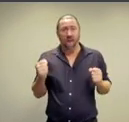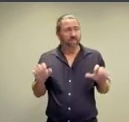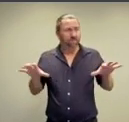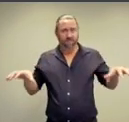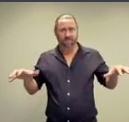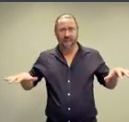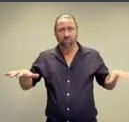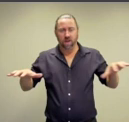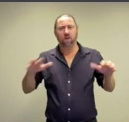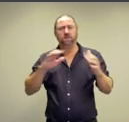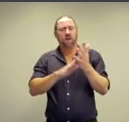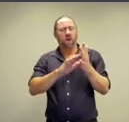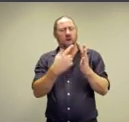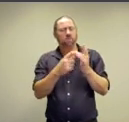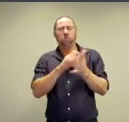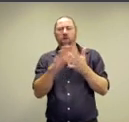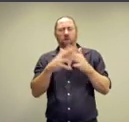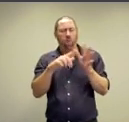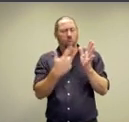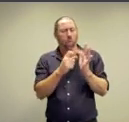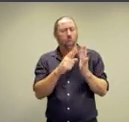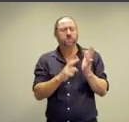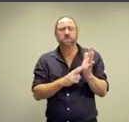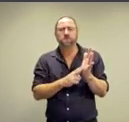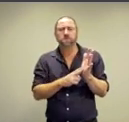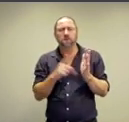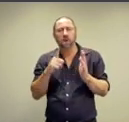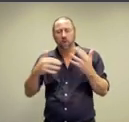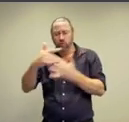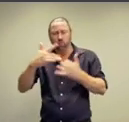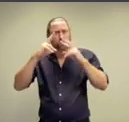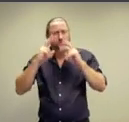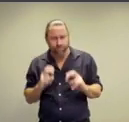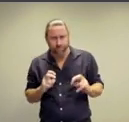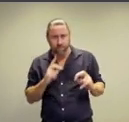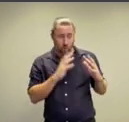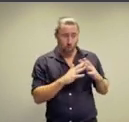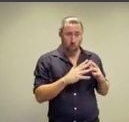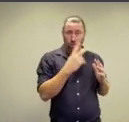emerge. Sociologist Meredith Warden writes that the leather community